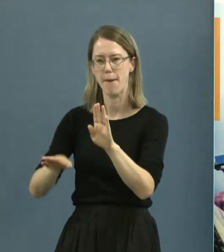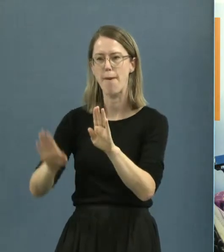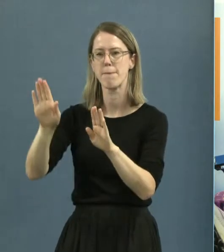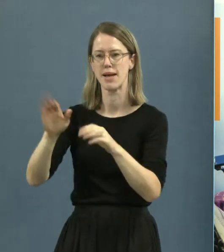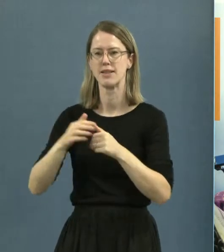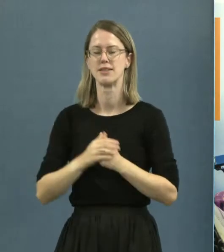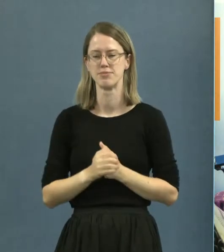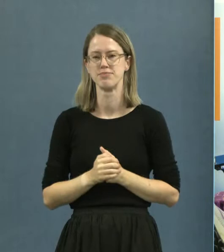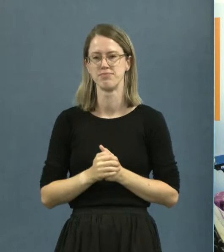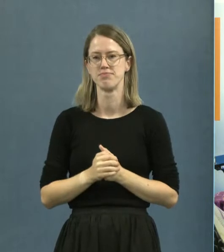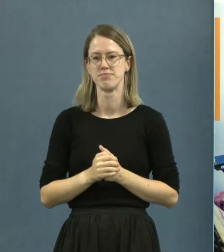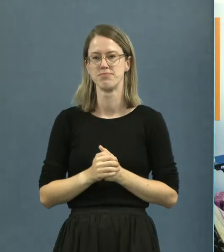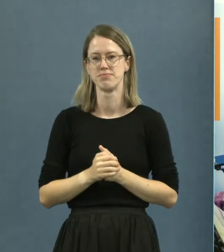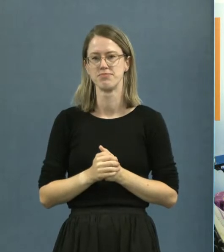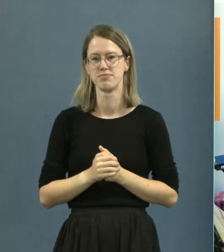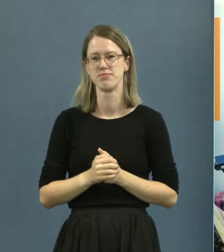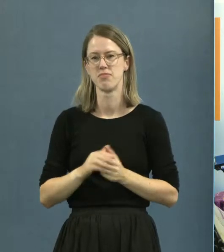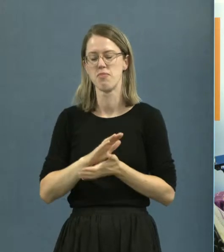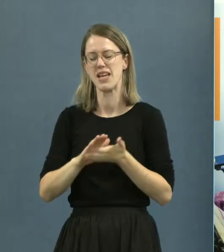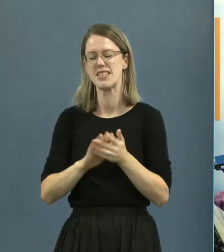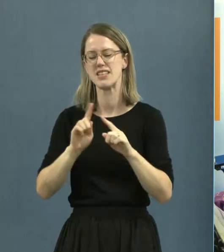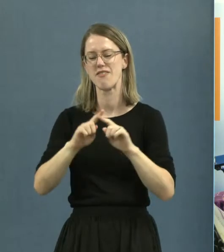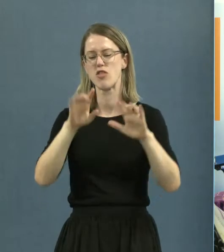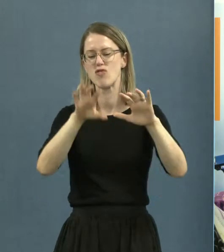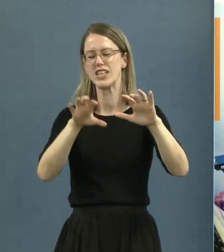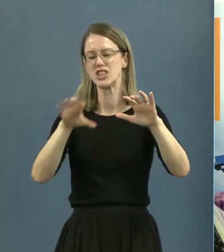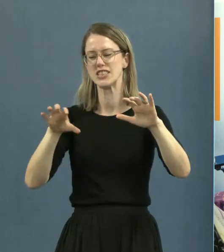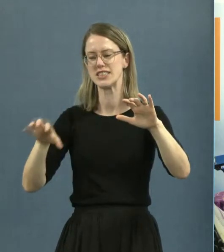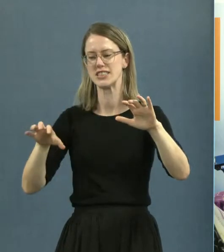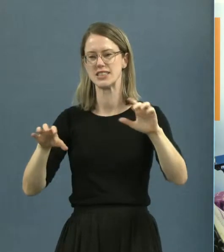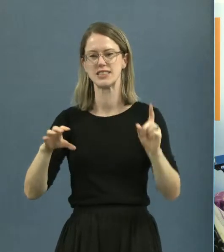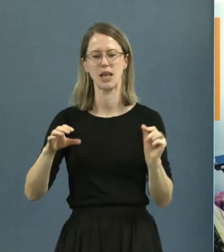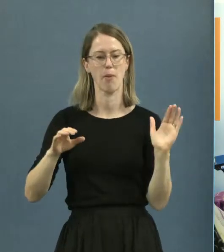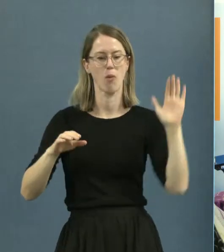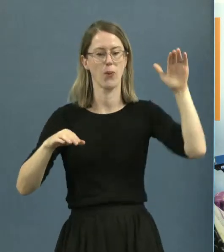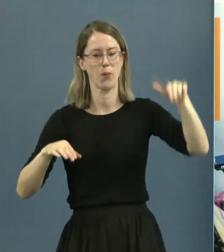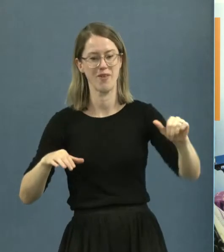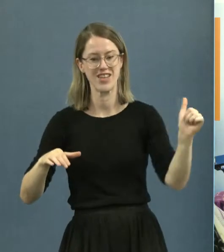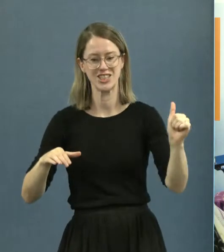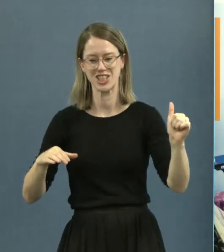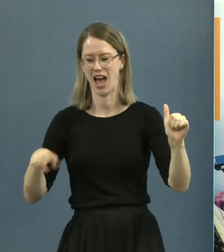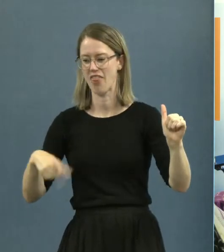and can be explained by the stages that different regions